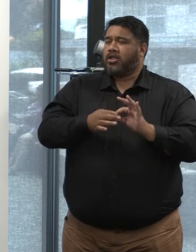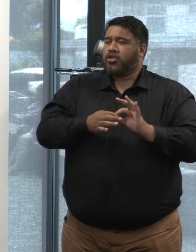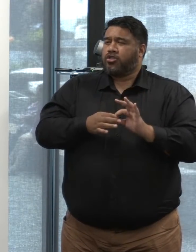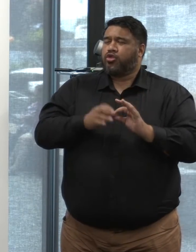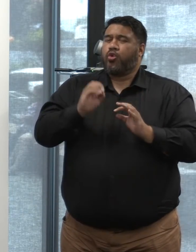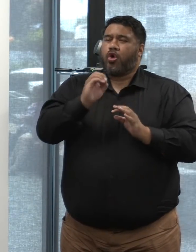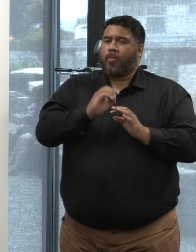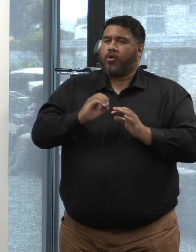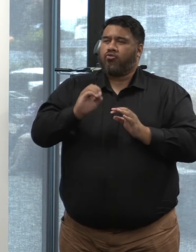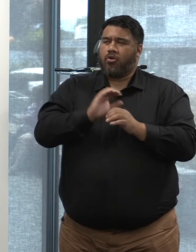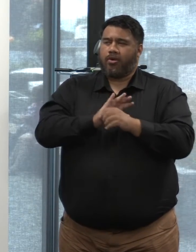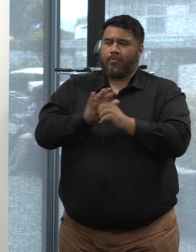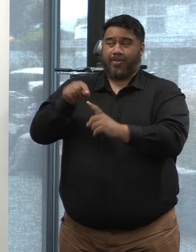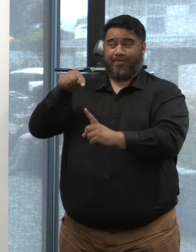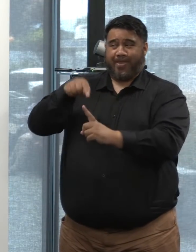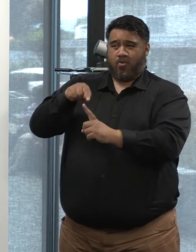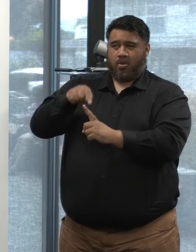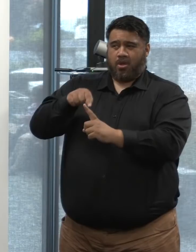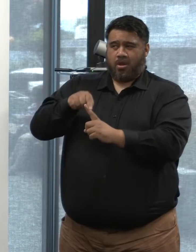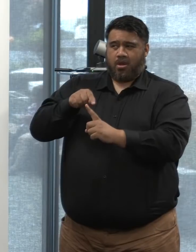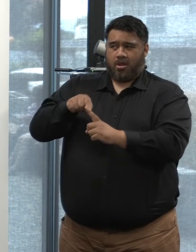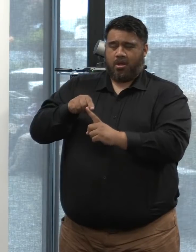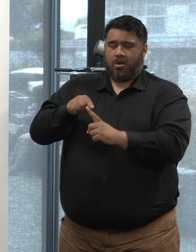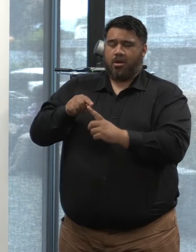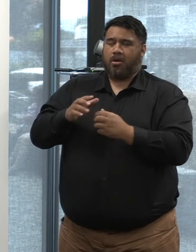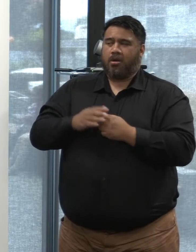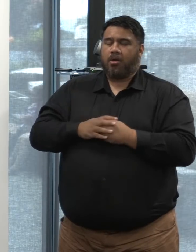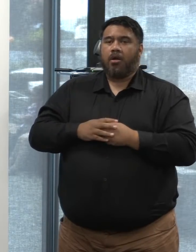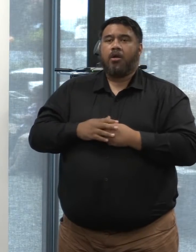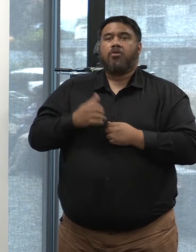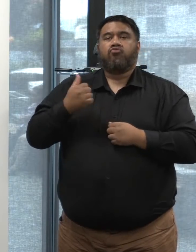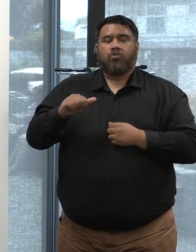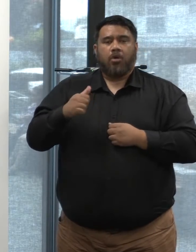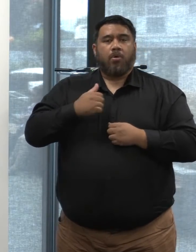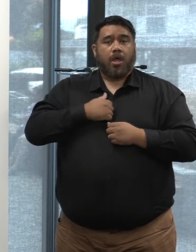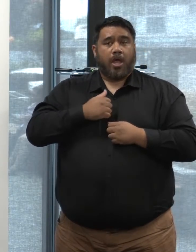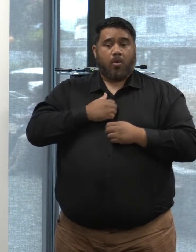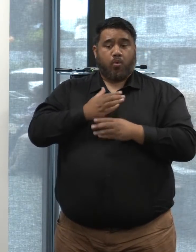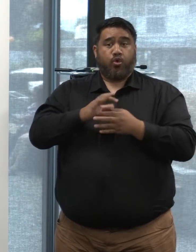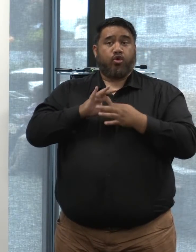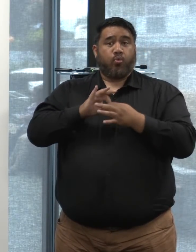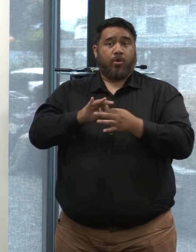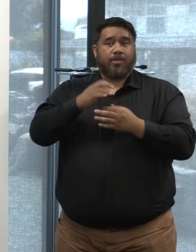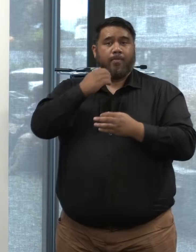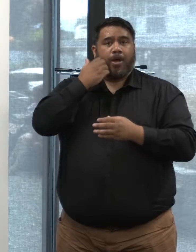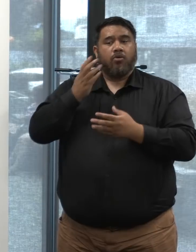vaccinations? Is very particular element?